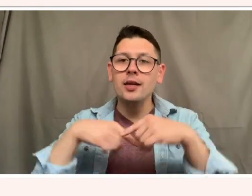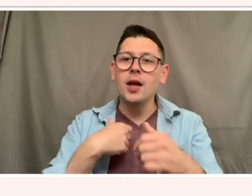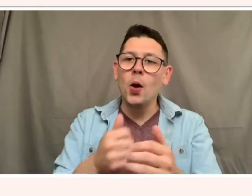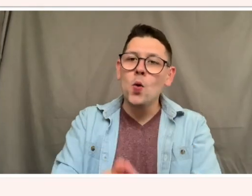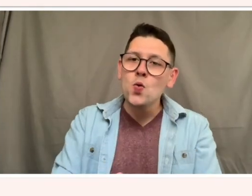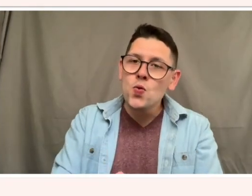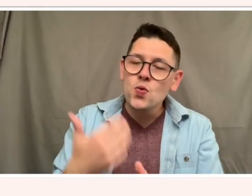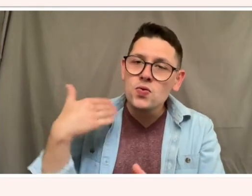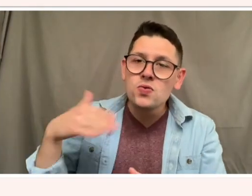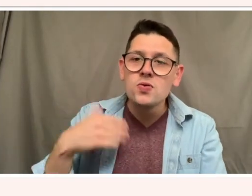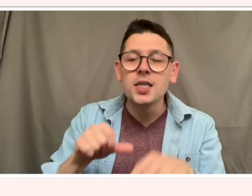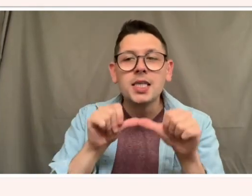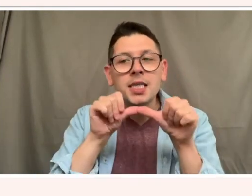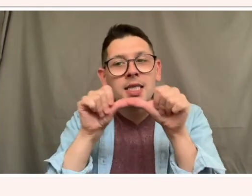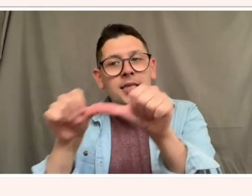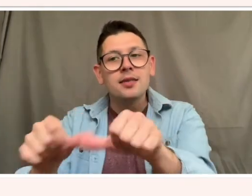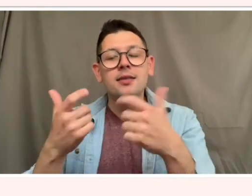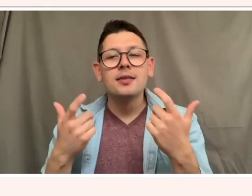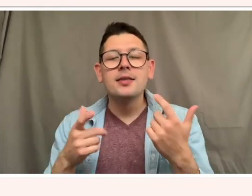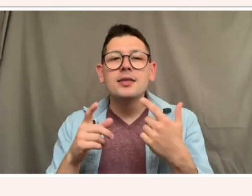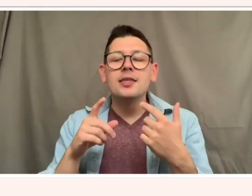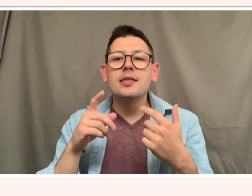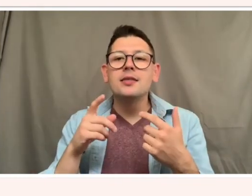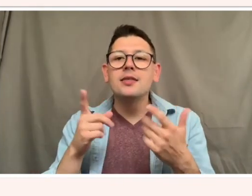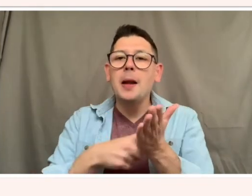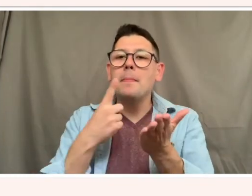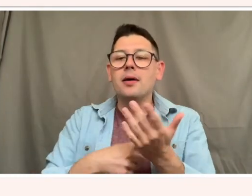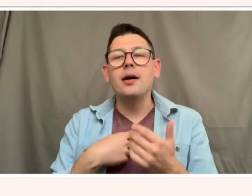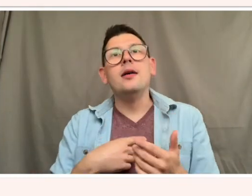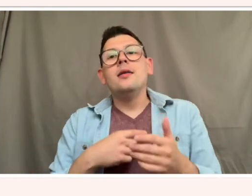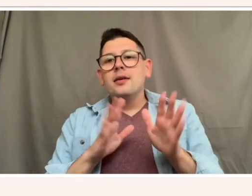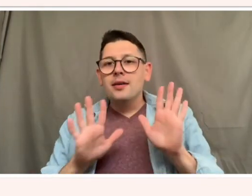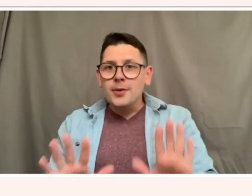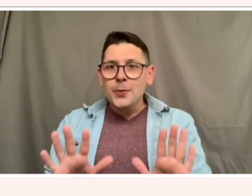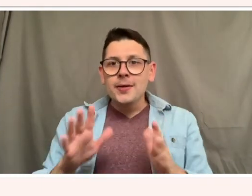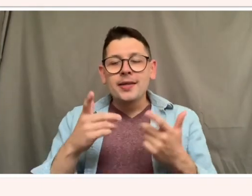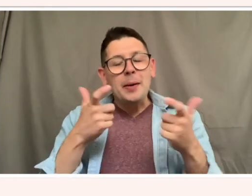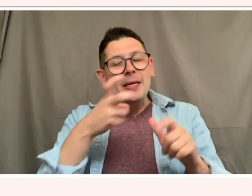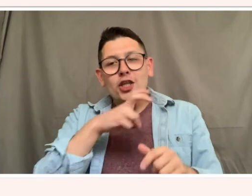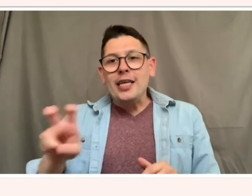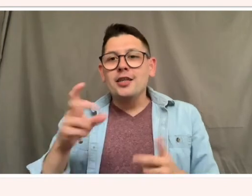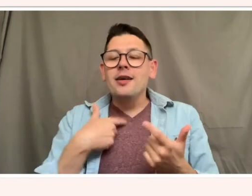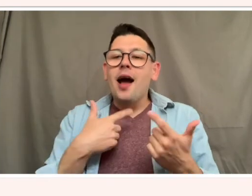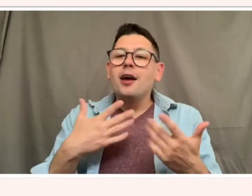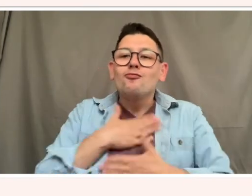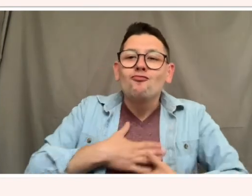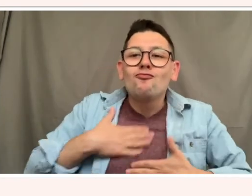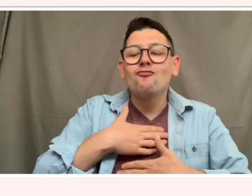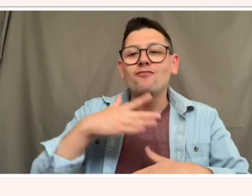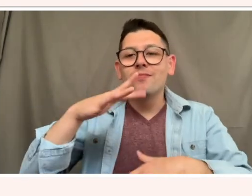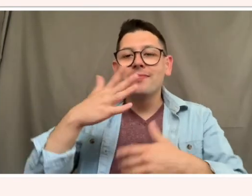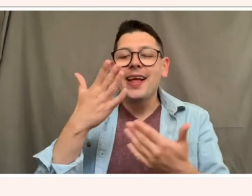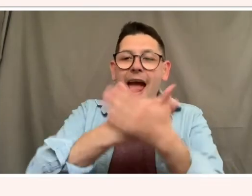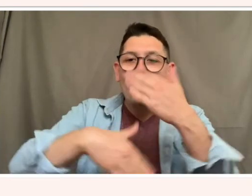I have to admit, you know, moving to distance teaching was difficult.